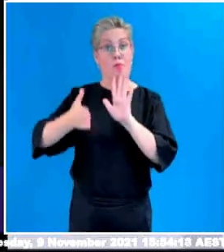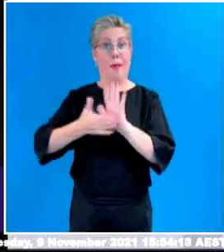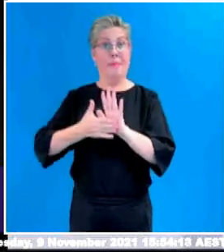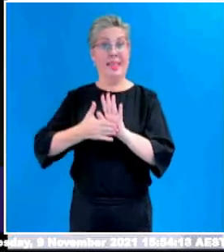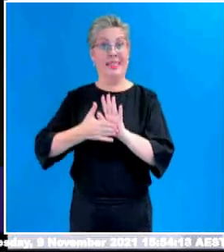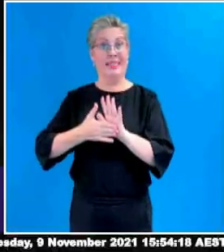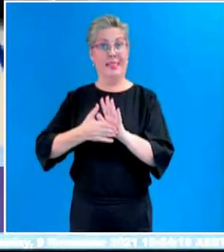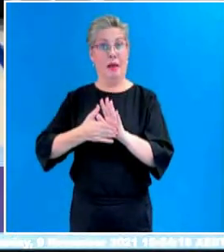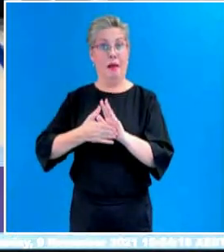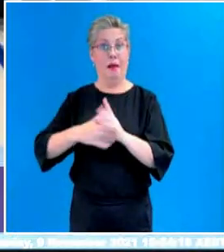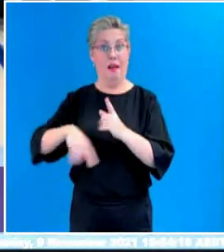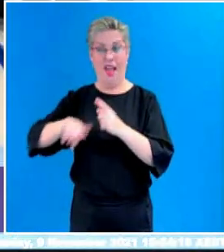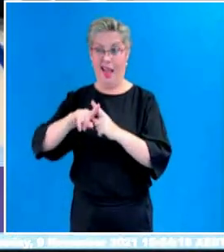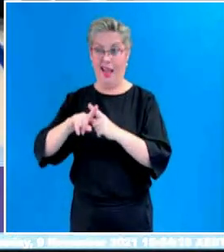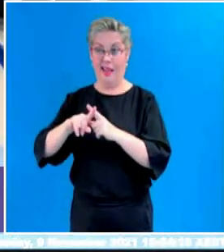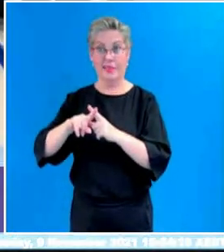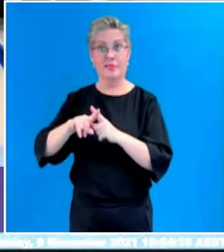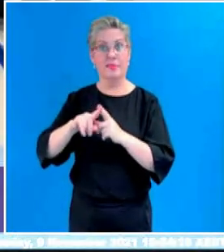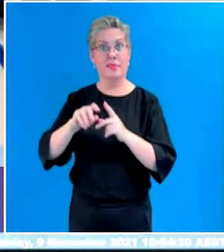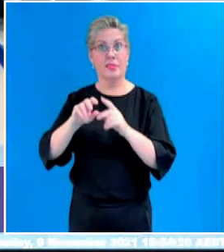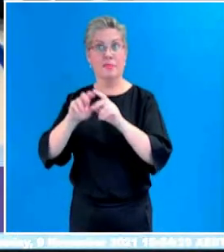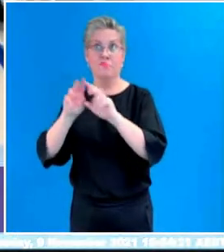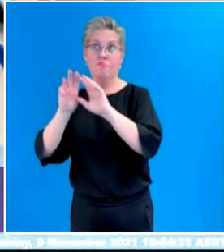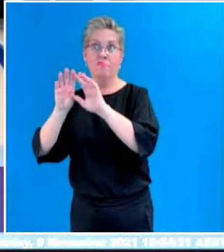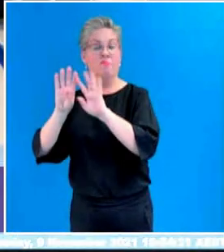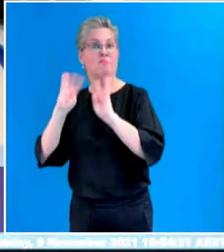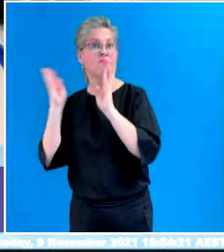I'm not sure we’re in a position to accept or reject that.